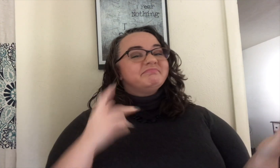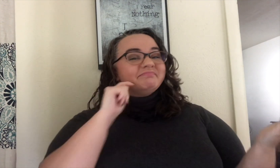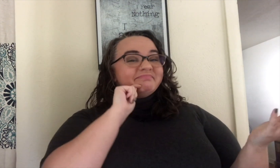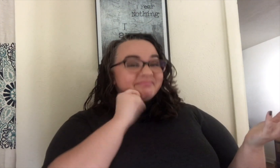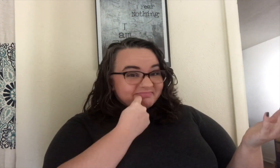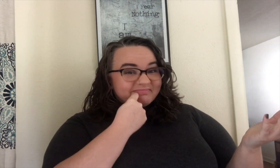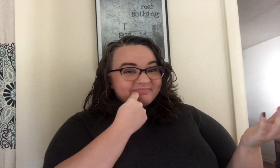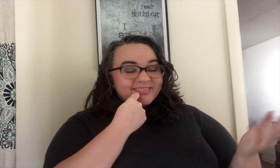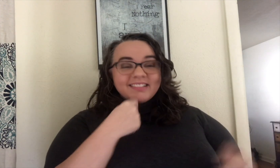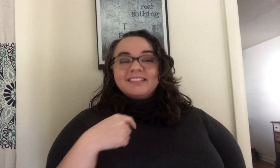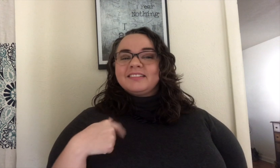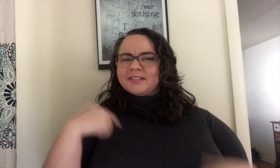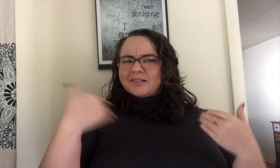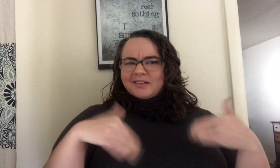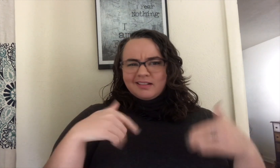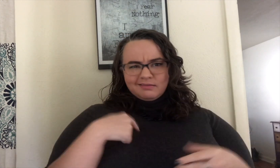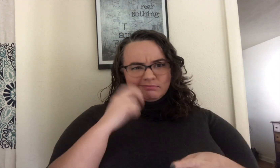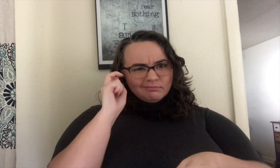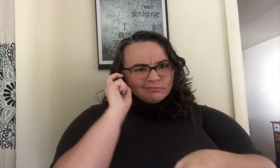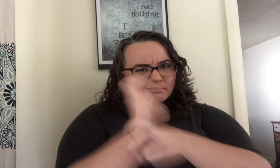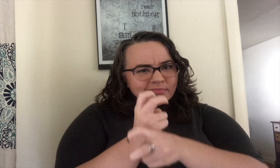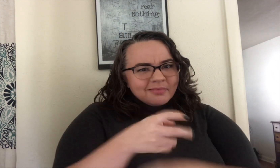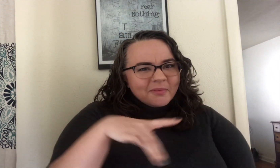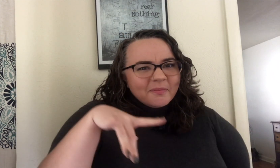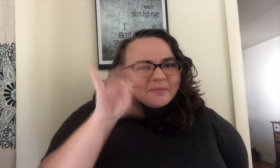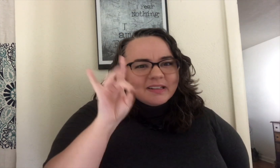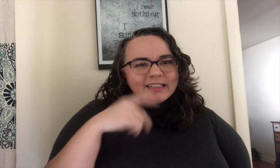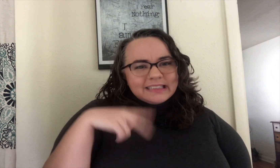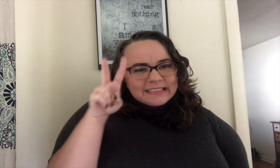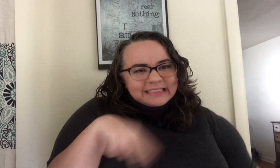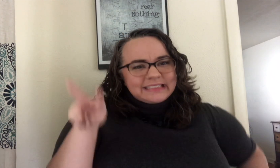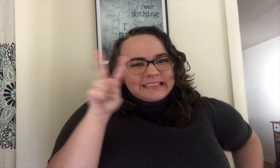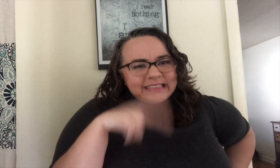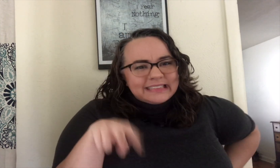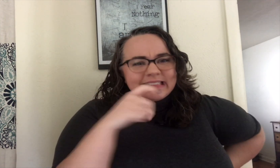Isn't that cool? It was really difficult to decide on a tabard though,